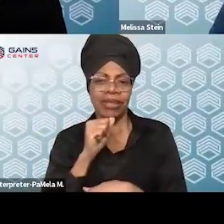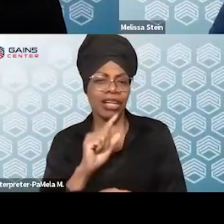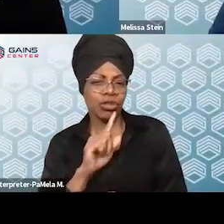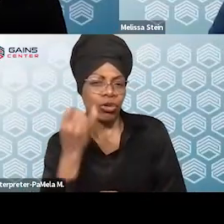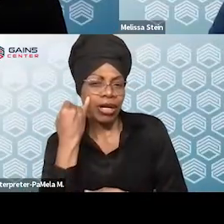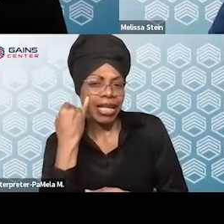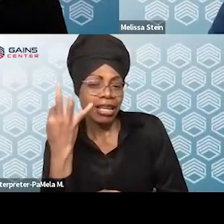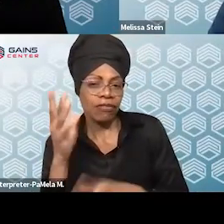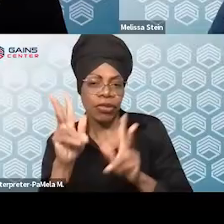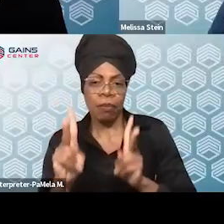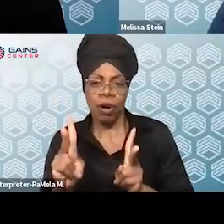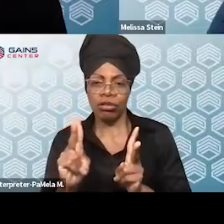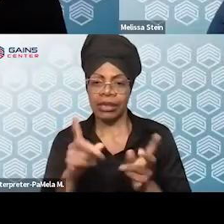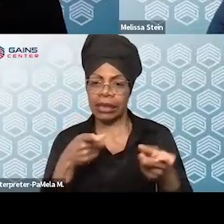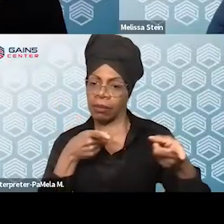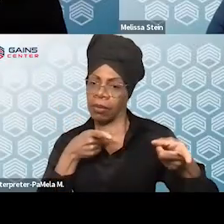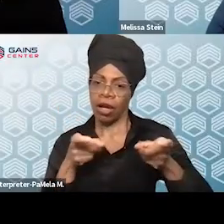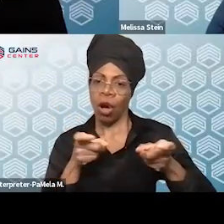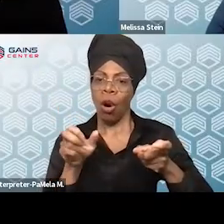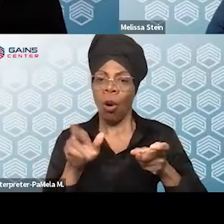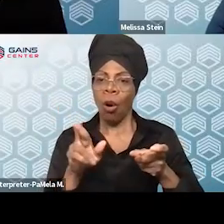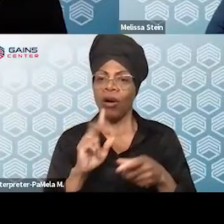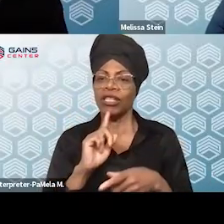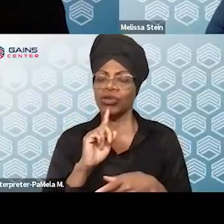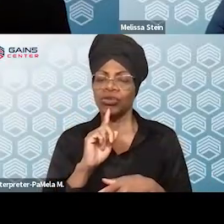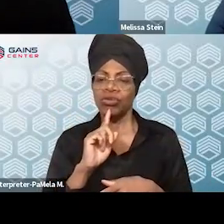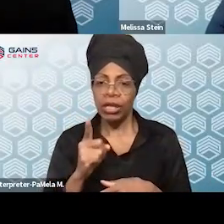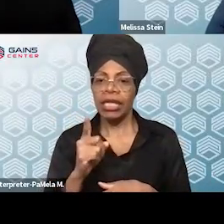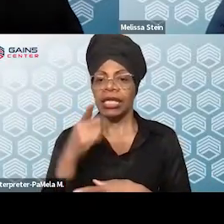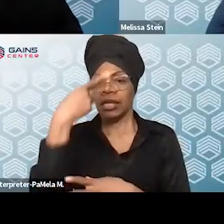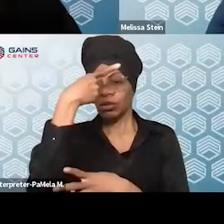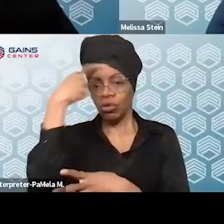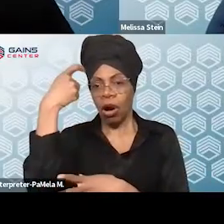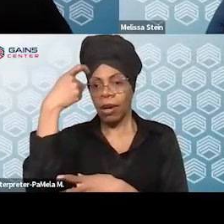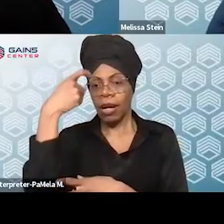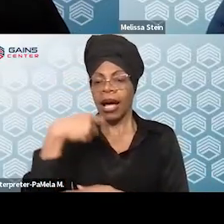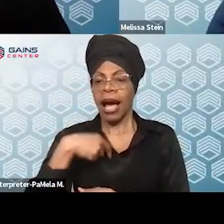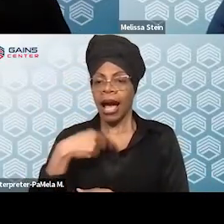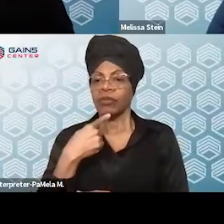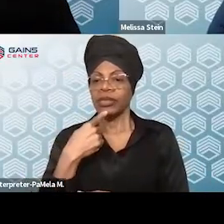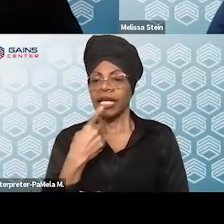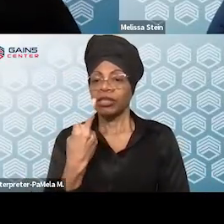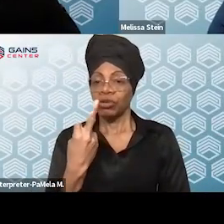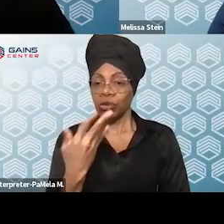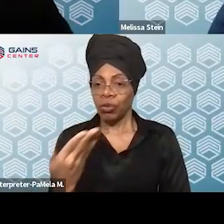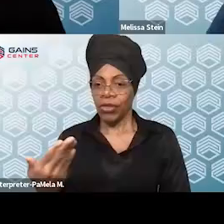or if this really is a result of trauma? Yeah, I would say two things. I'm just gonna restate two things.